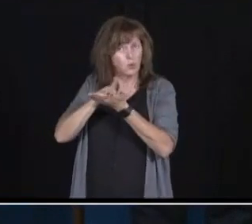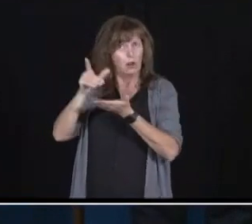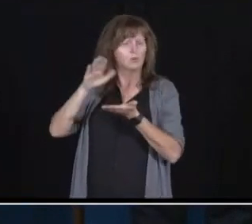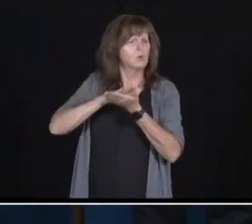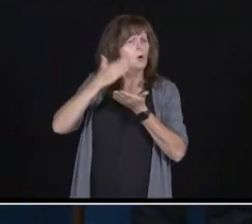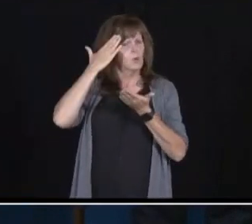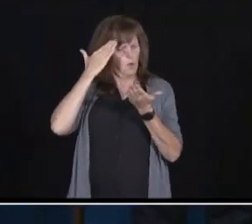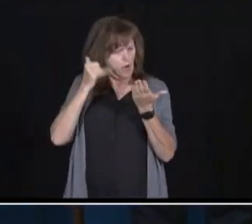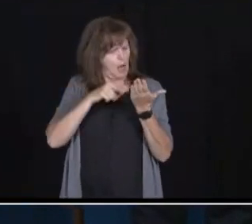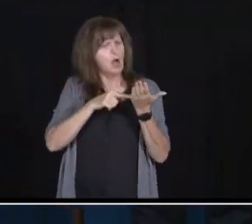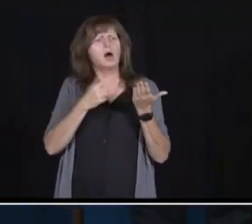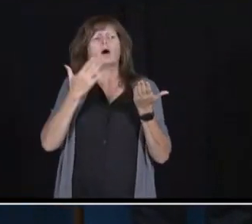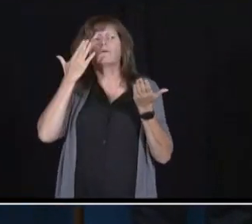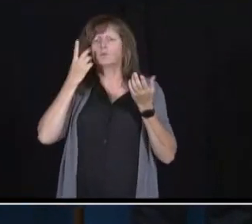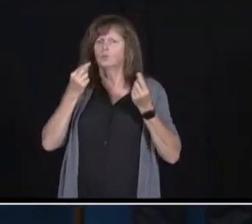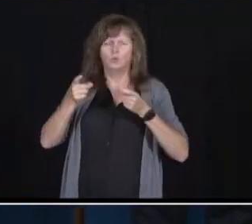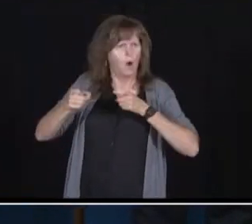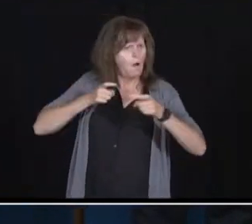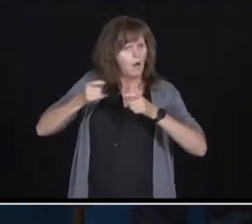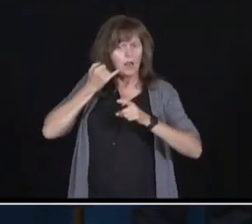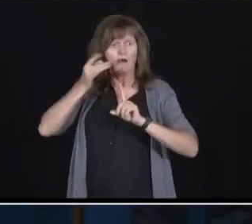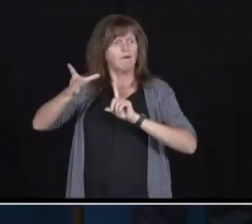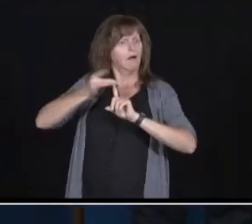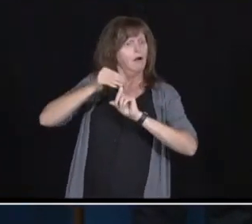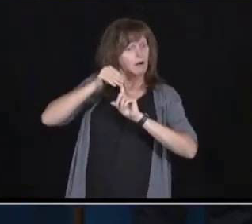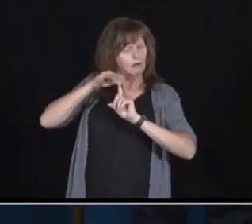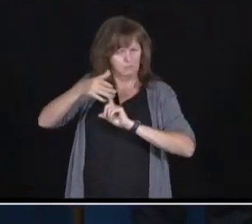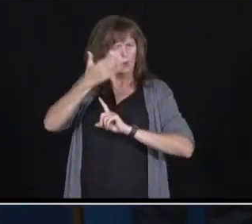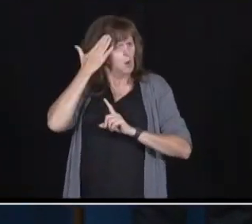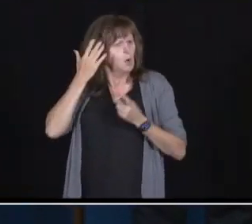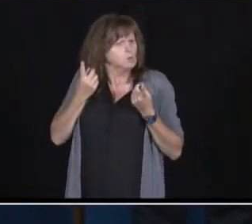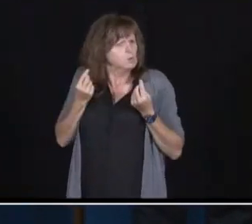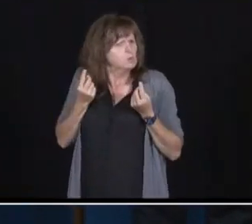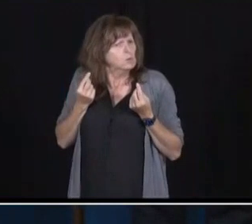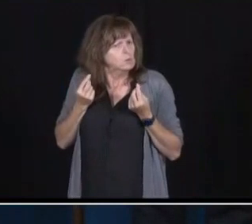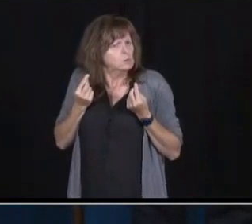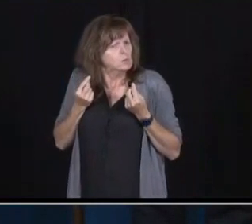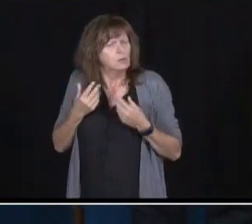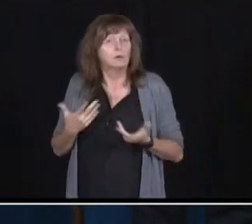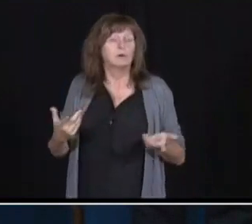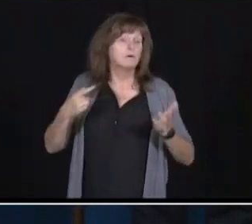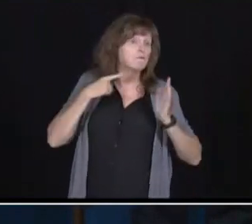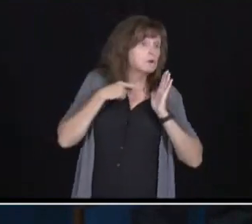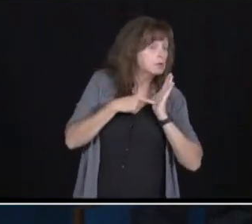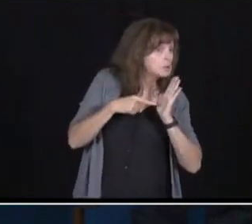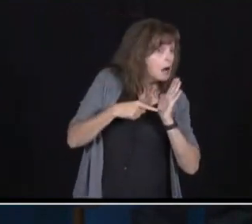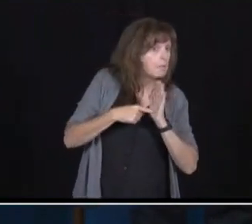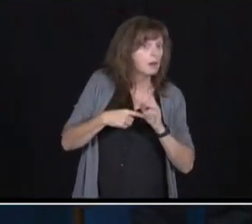are over 20 pages of guidance to school boards will ensure that our schools are equipped to appropriately manage, communicate and handle